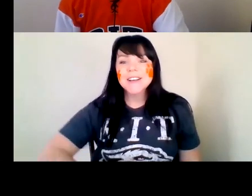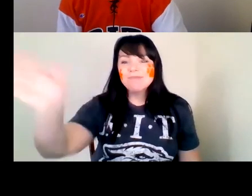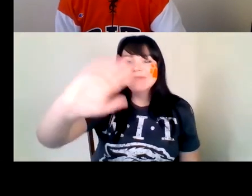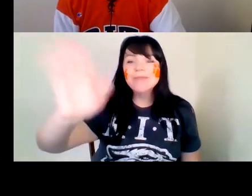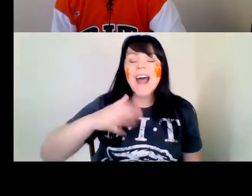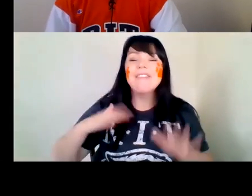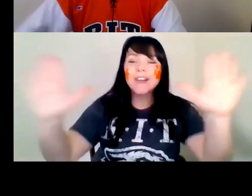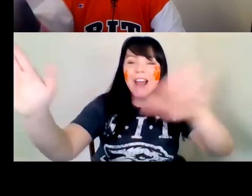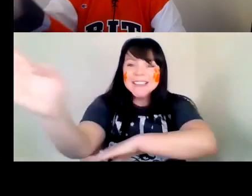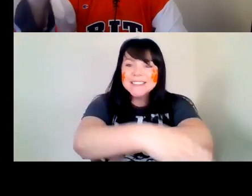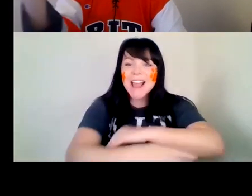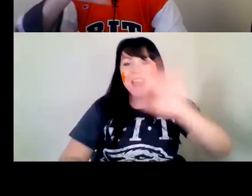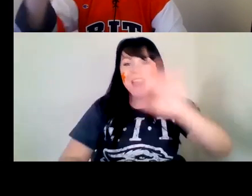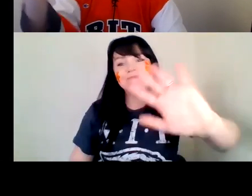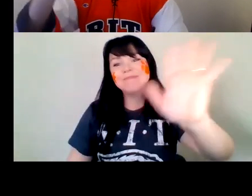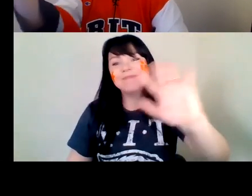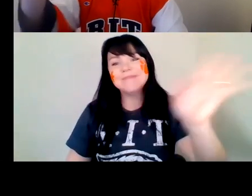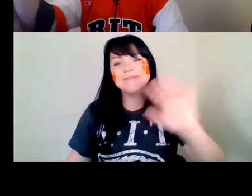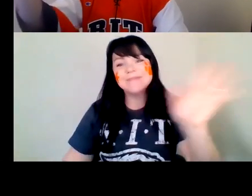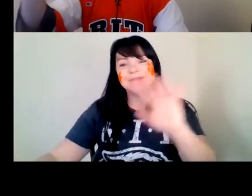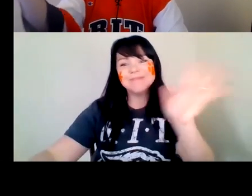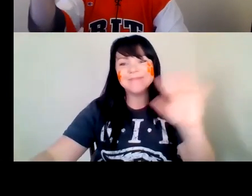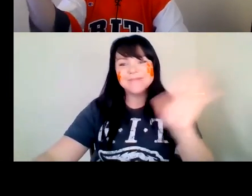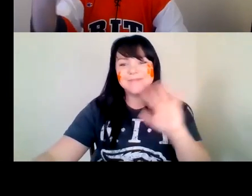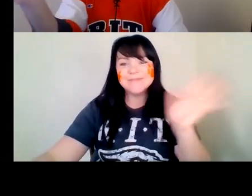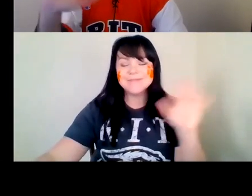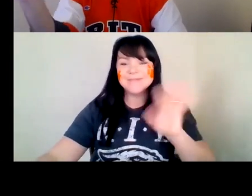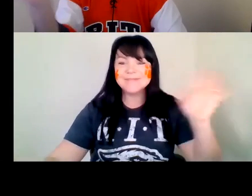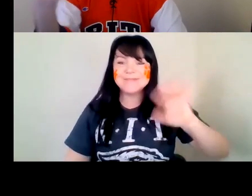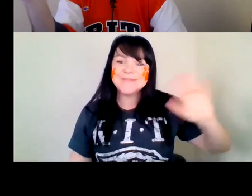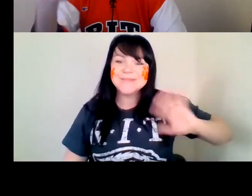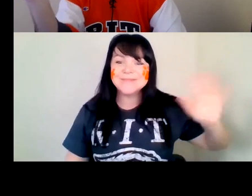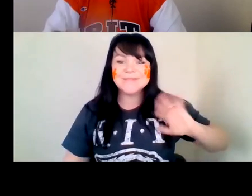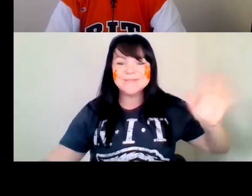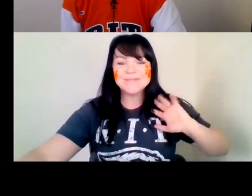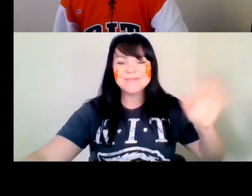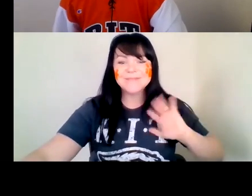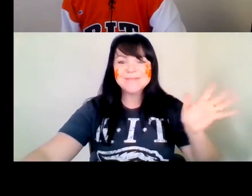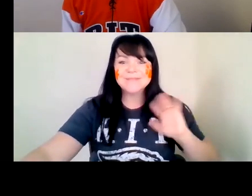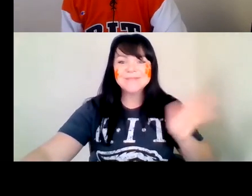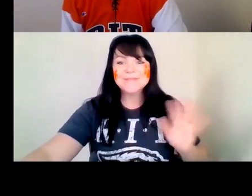Michelle: Goodbye, and have a great rest of your day, everyone. Matt: Bye!